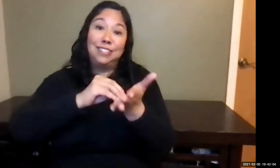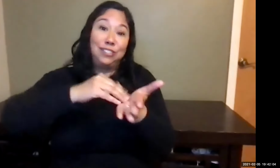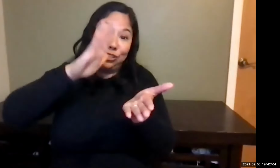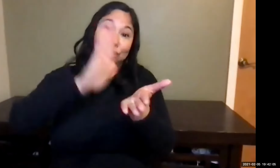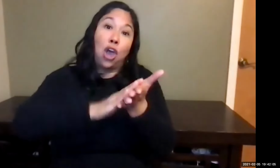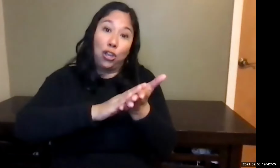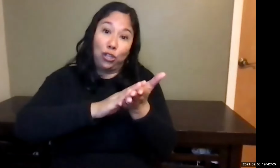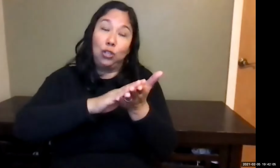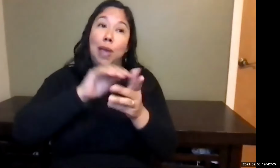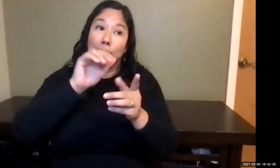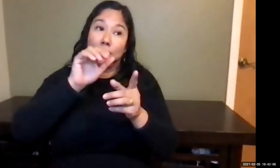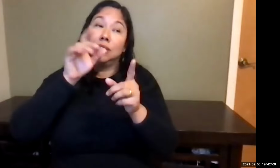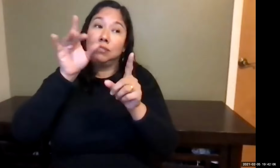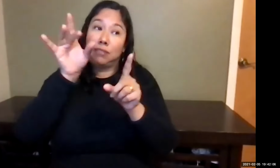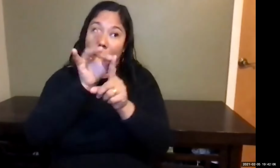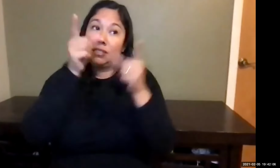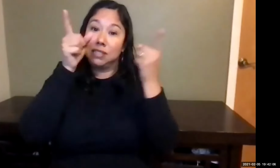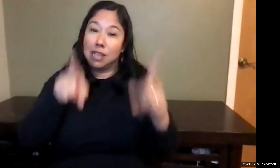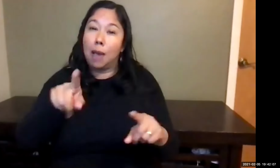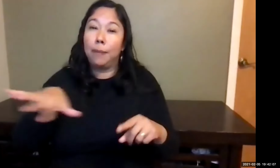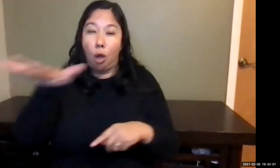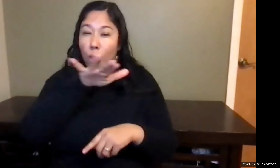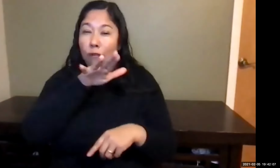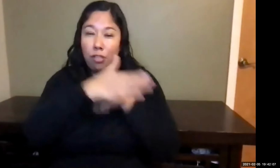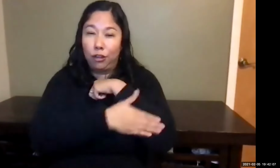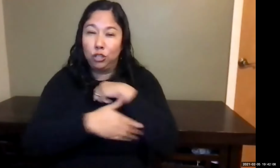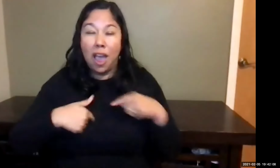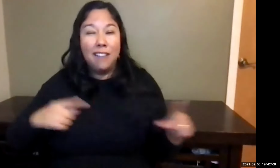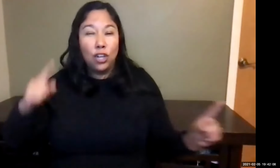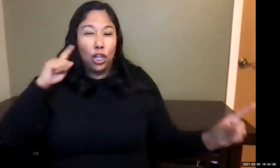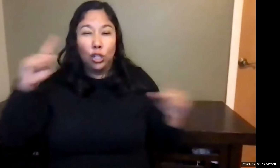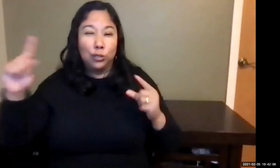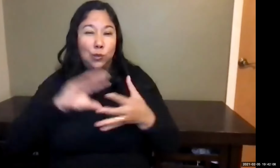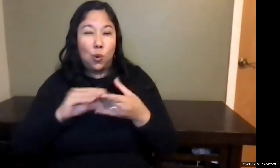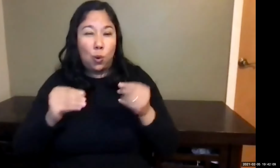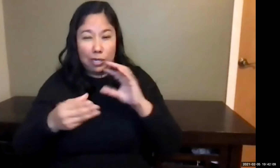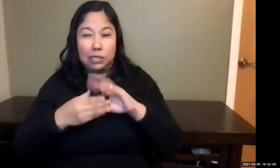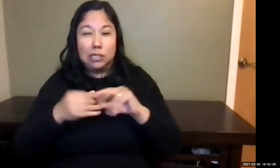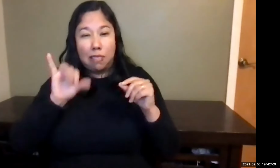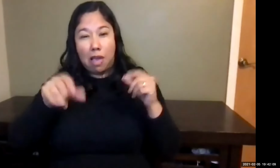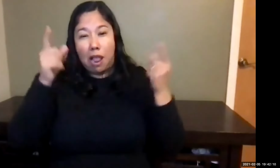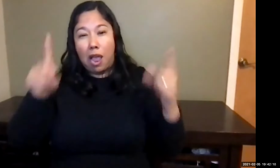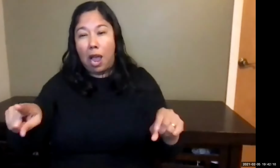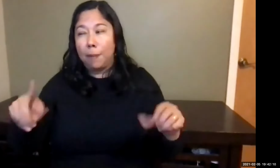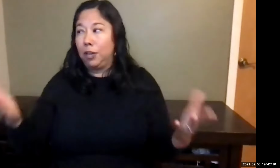you know, across the country definitely. And I’ve heard stories of that happening locally as well.